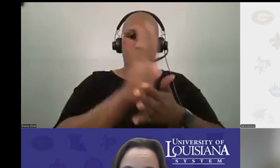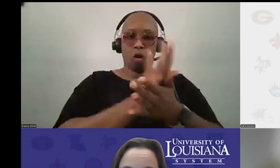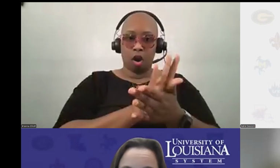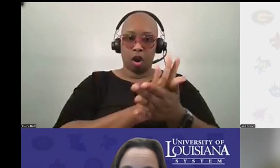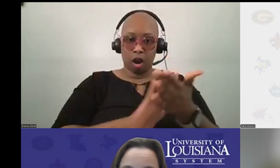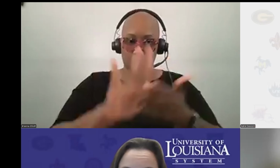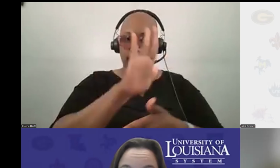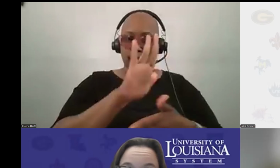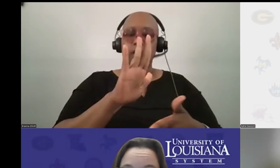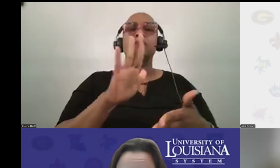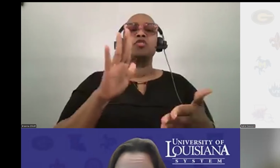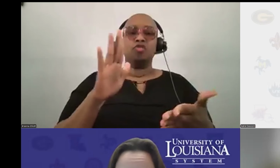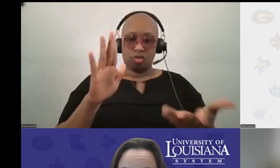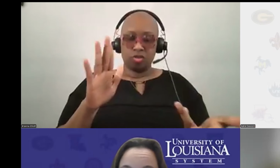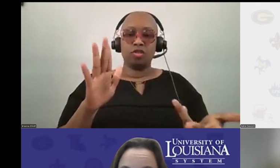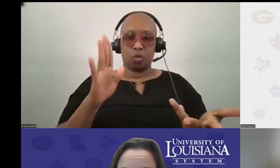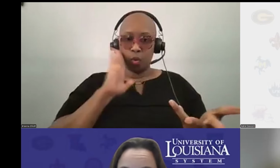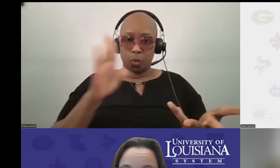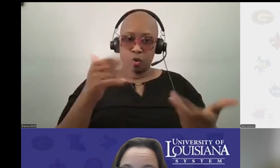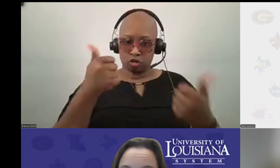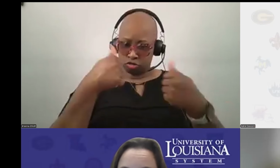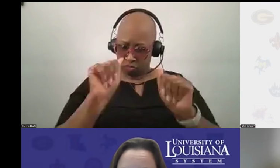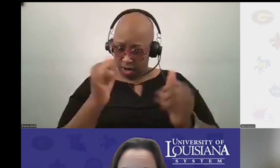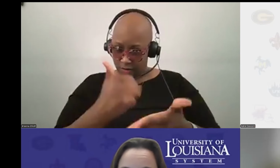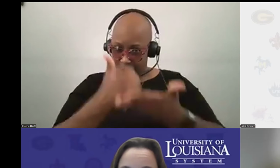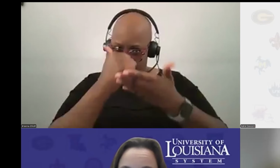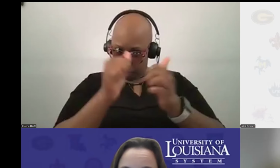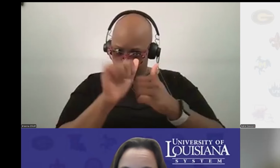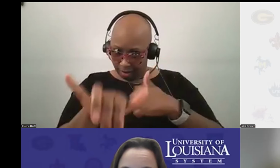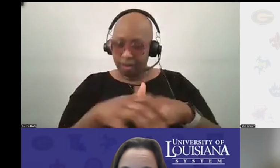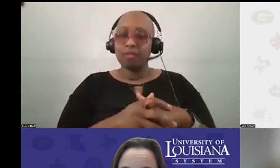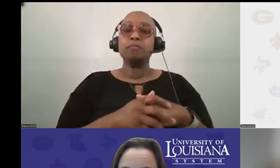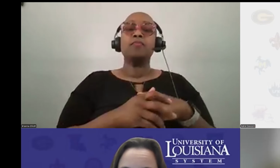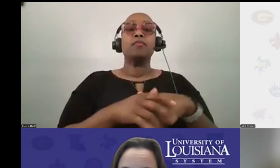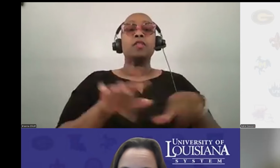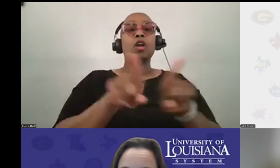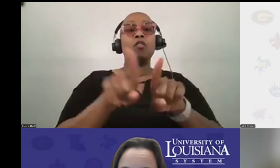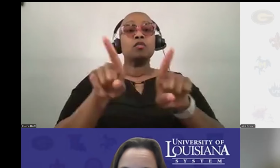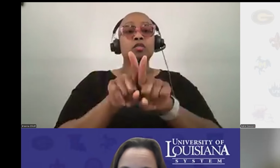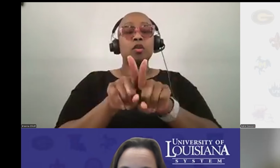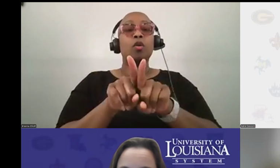we are going to attempt to help you with that. Um, as I mentioned several times throughout the chat,